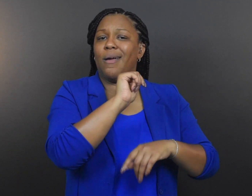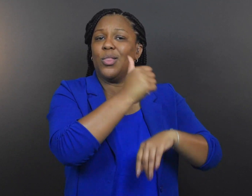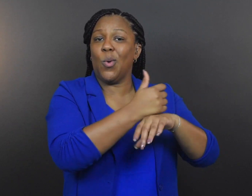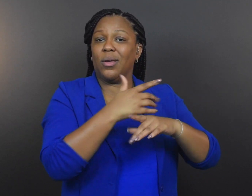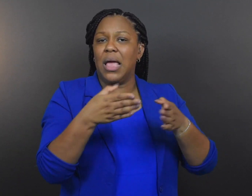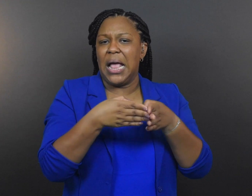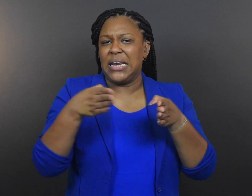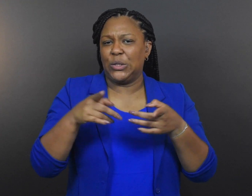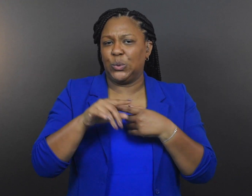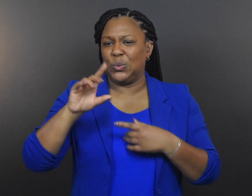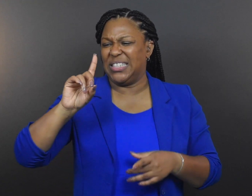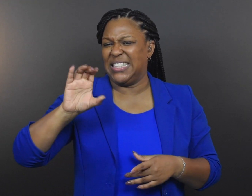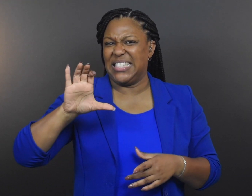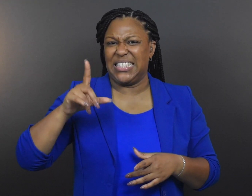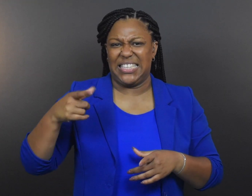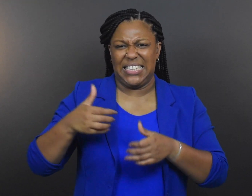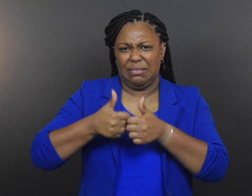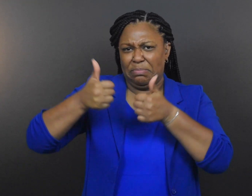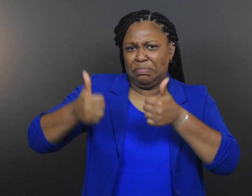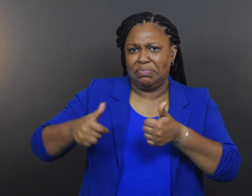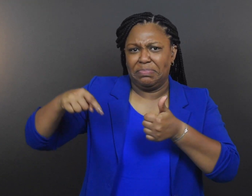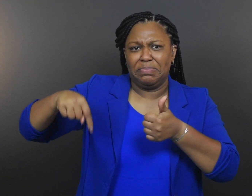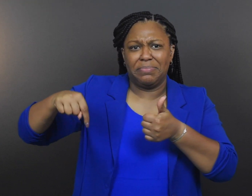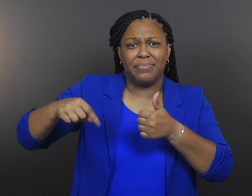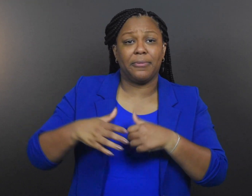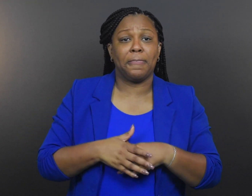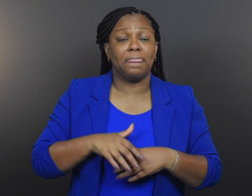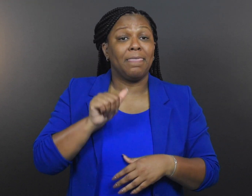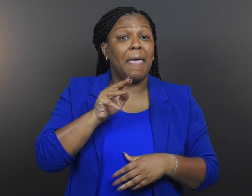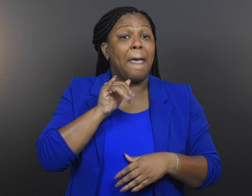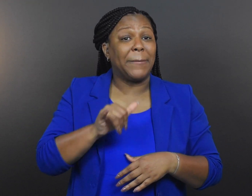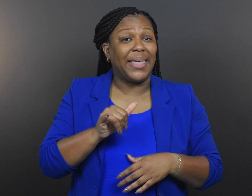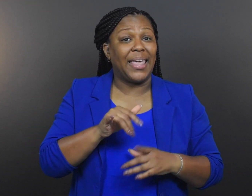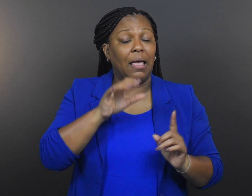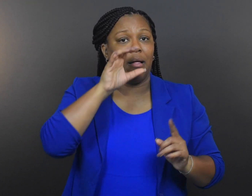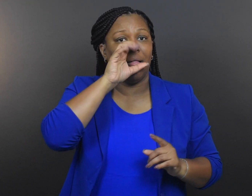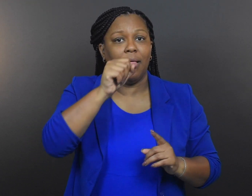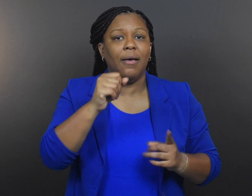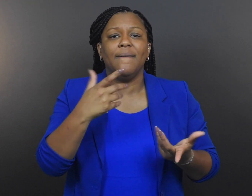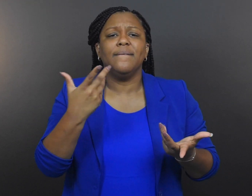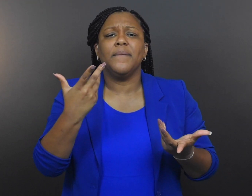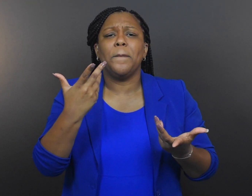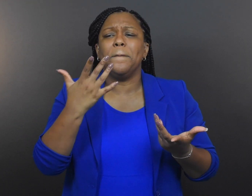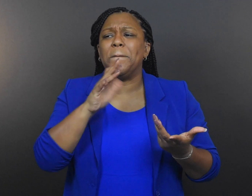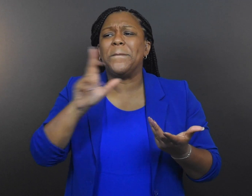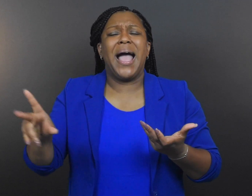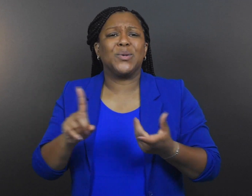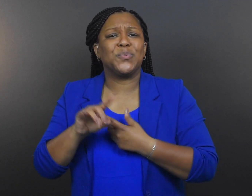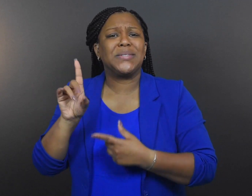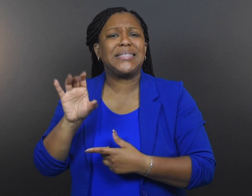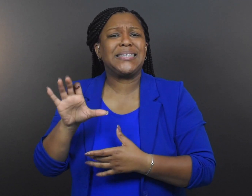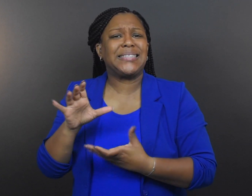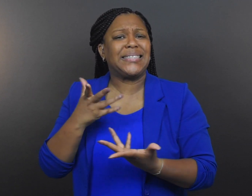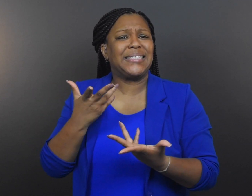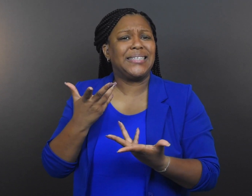Amy was drawn back to the agency. “I felt this draw to come back to